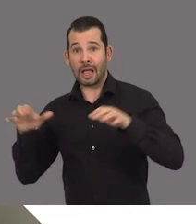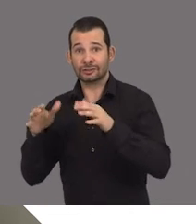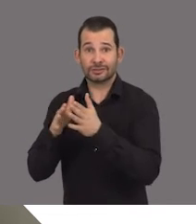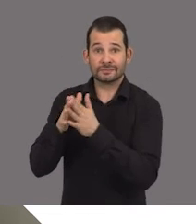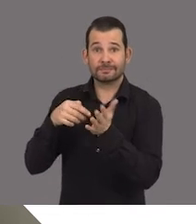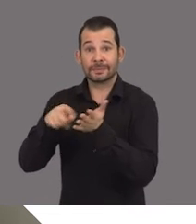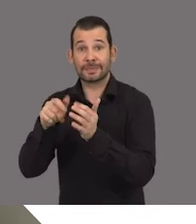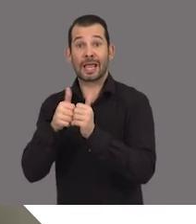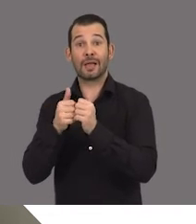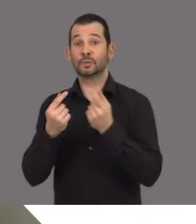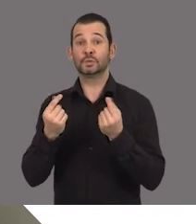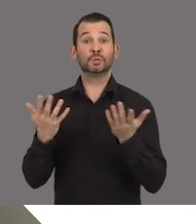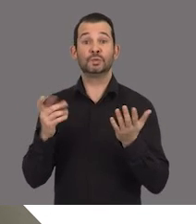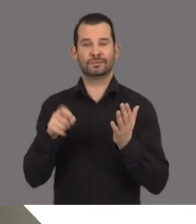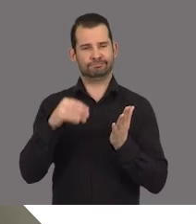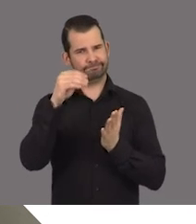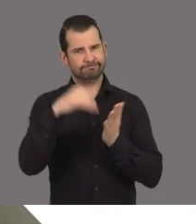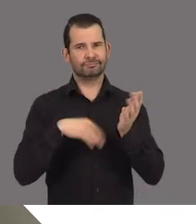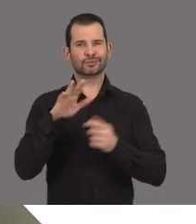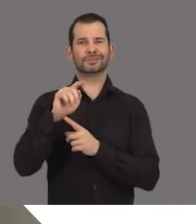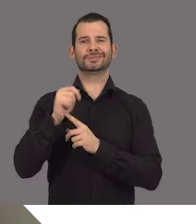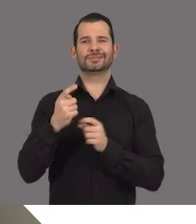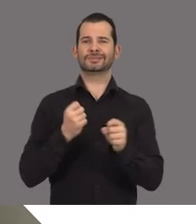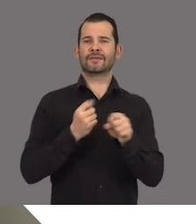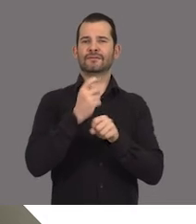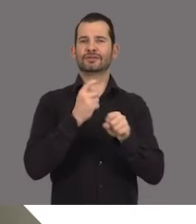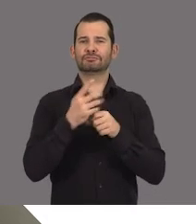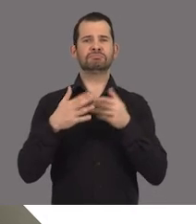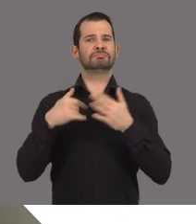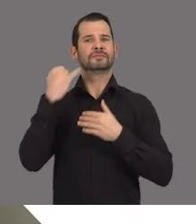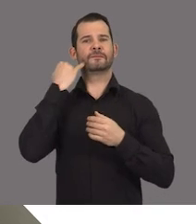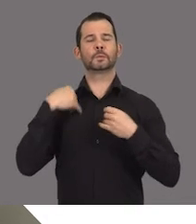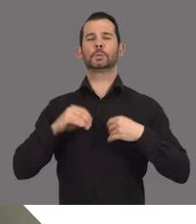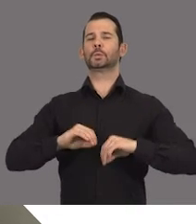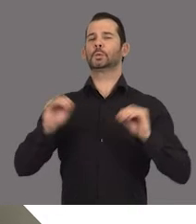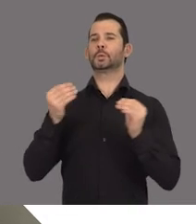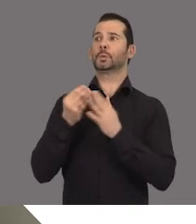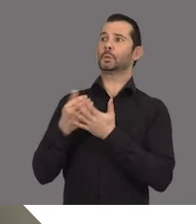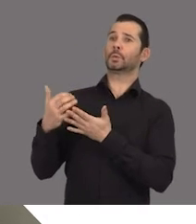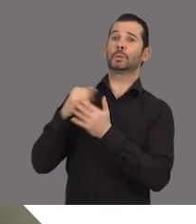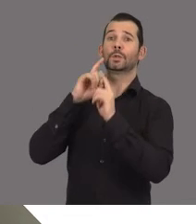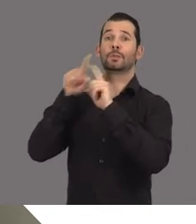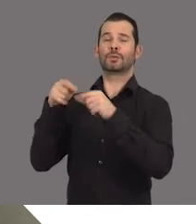have to do is file your taxes every year, even if you have no income to report.